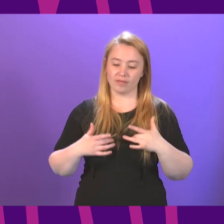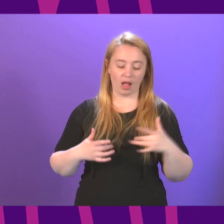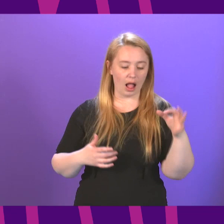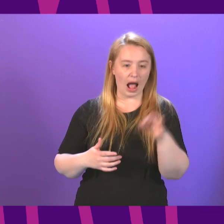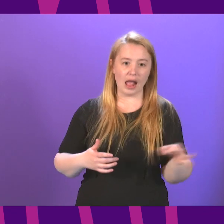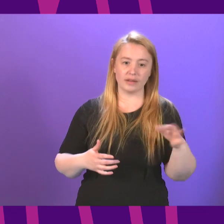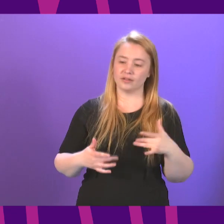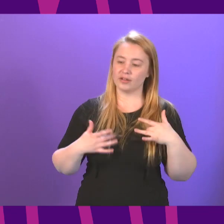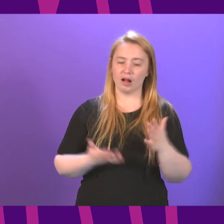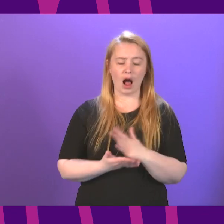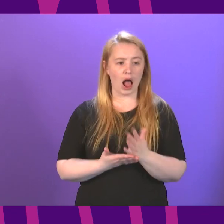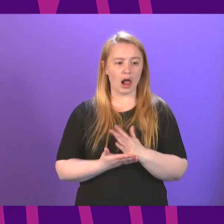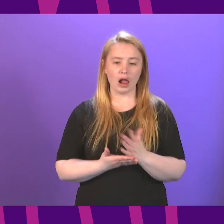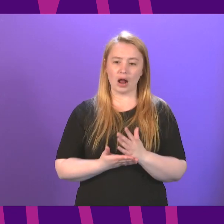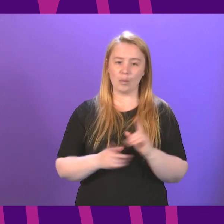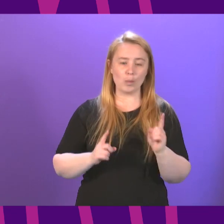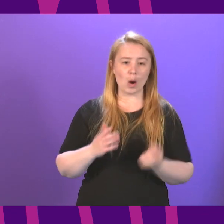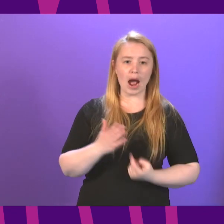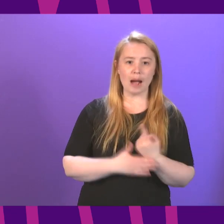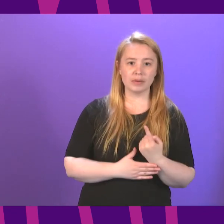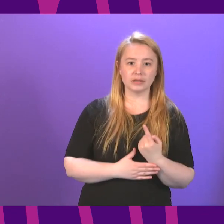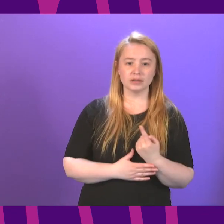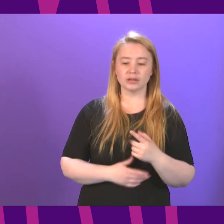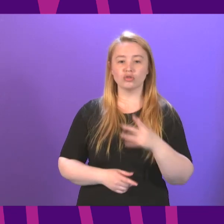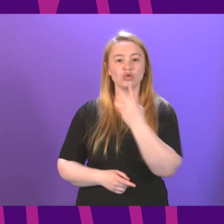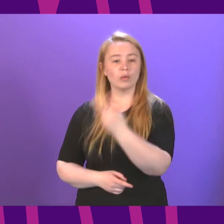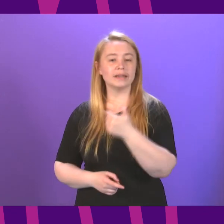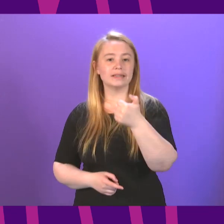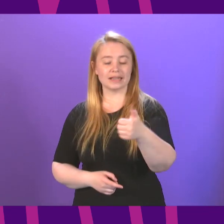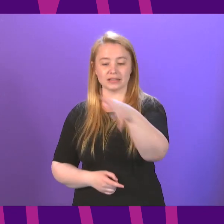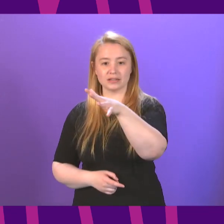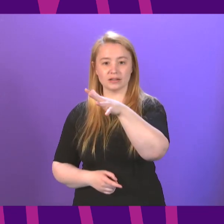of Scotland prepares for such restrictions to be eased from 26 April, islanders remain in the dark.